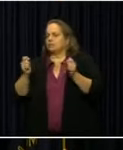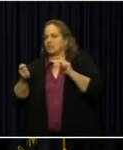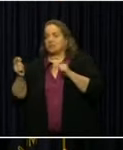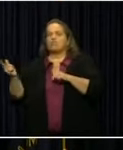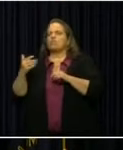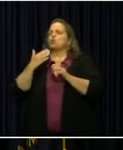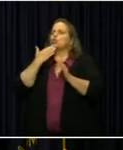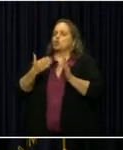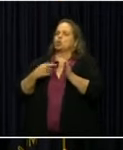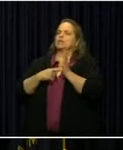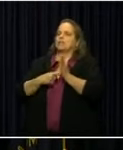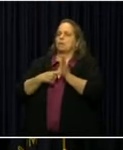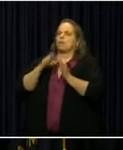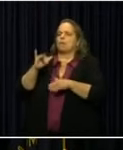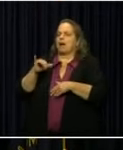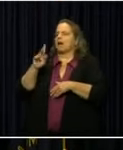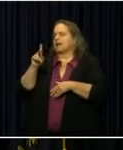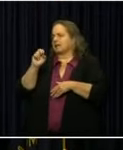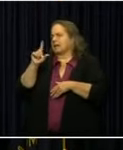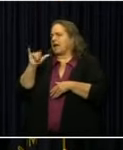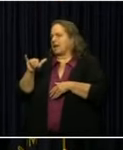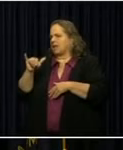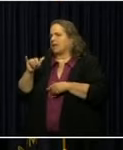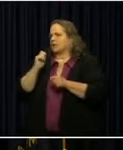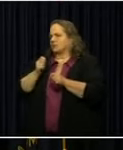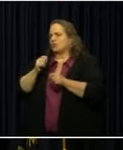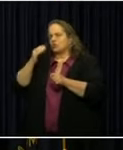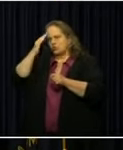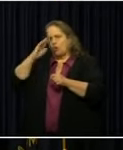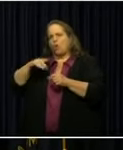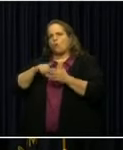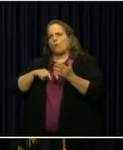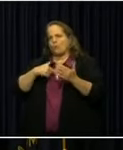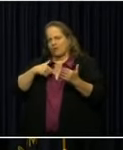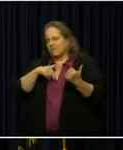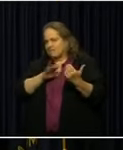THEY TAKE THE STEPS TO RECOGNIZE